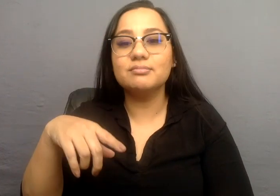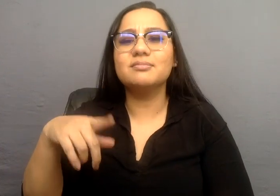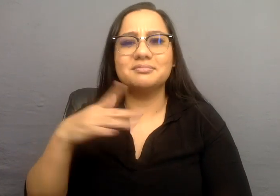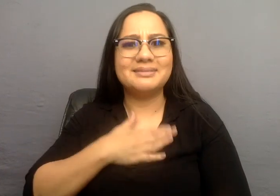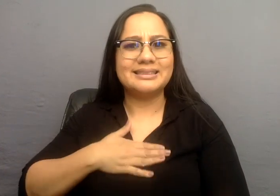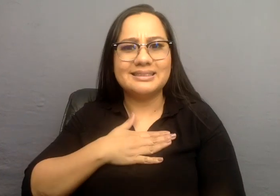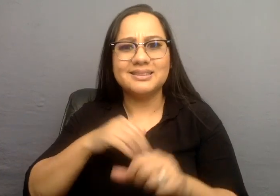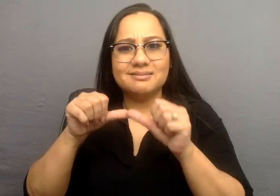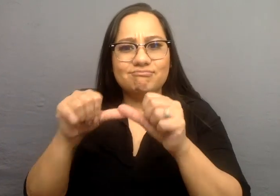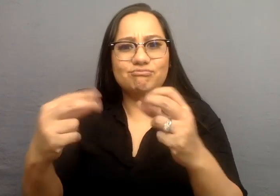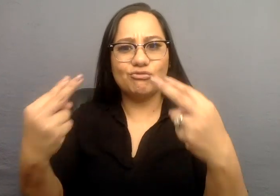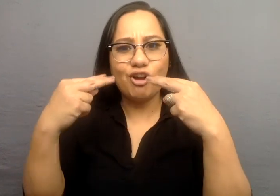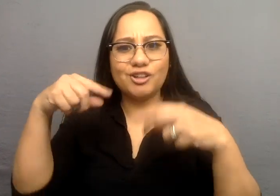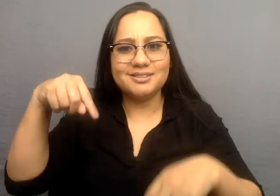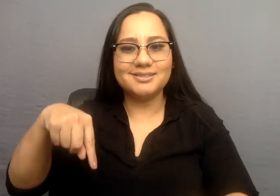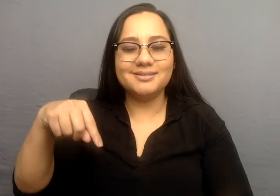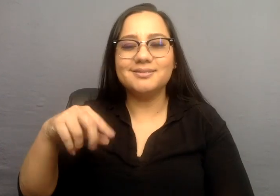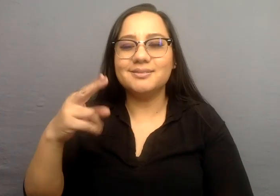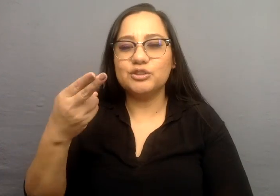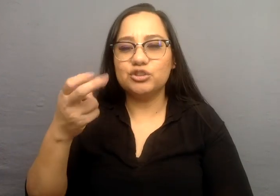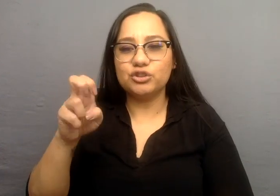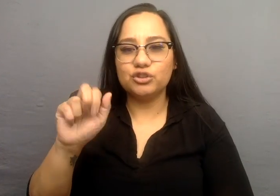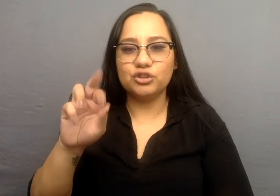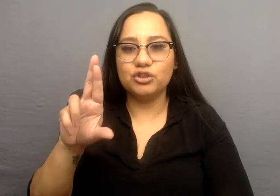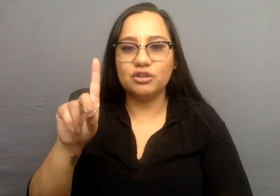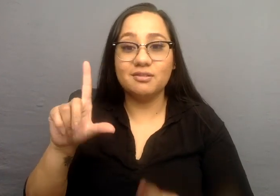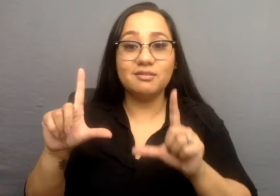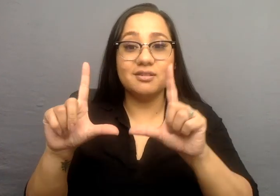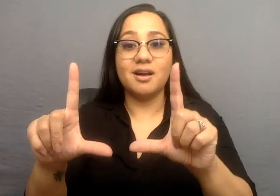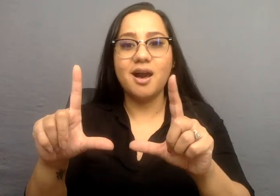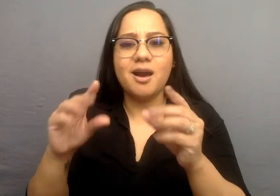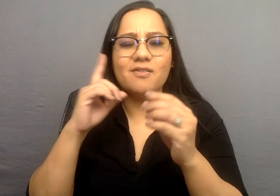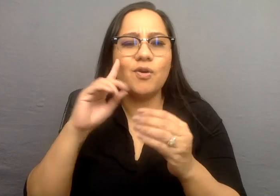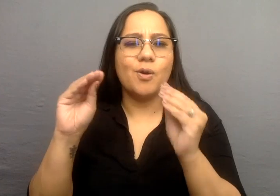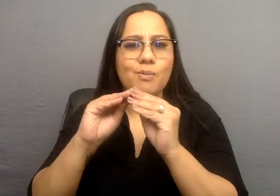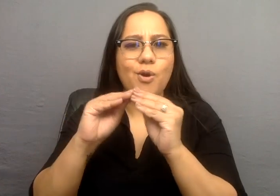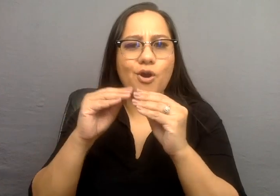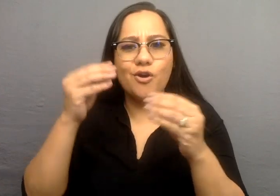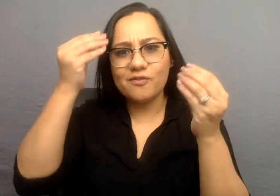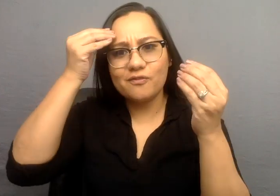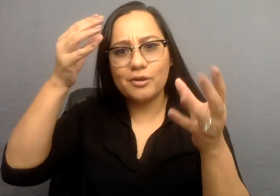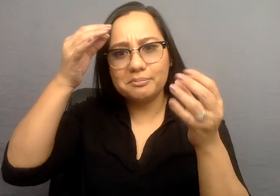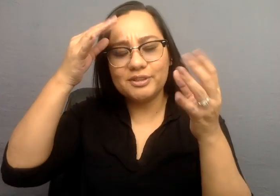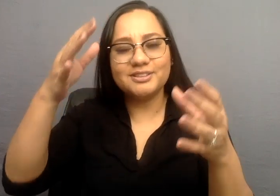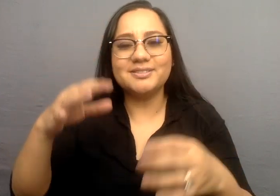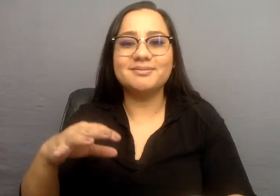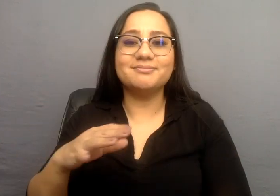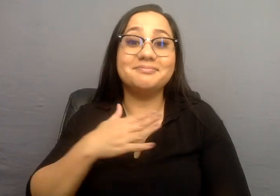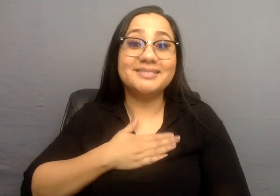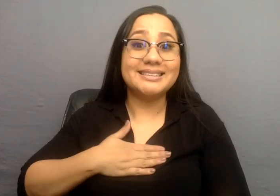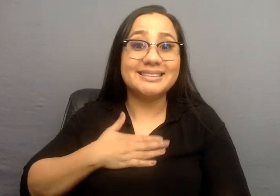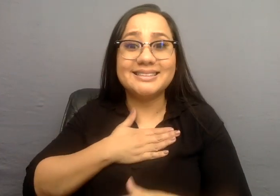Keep watching this HEARD vlog for more information.